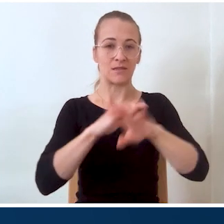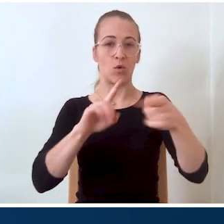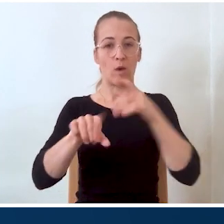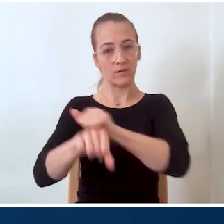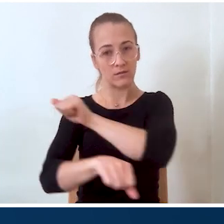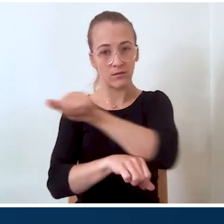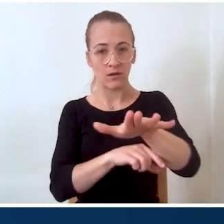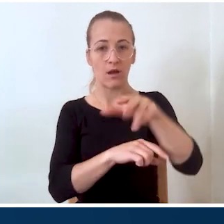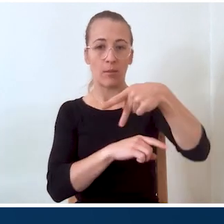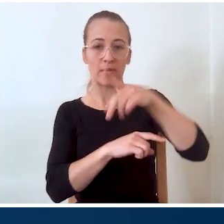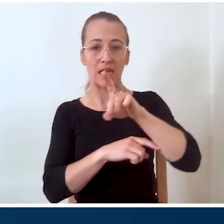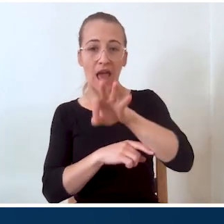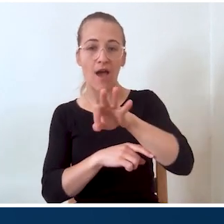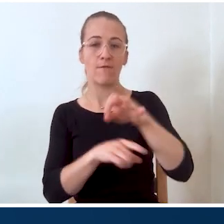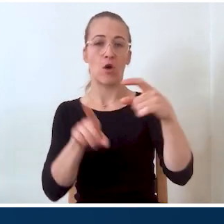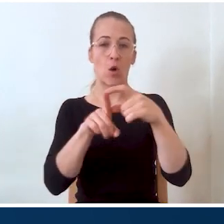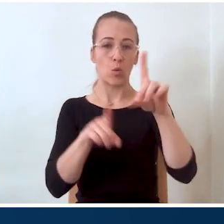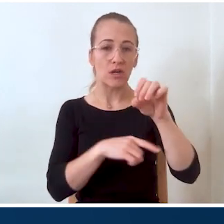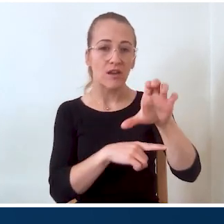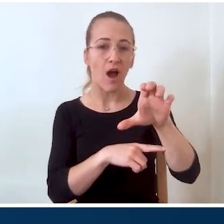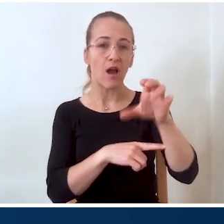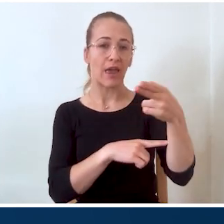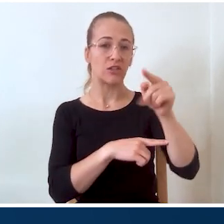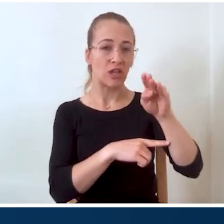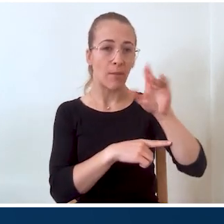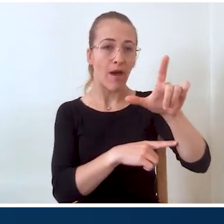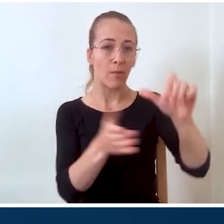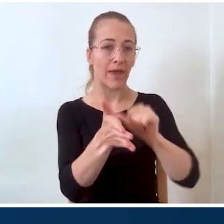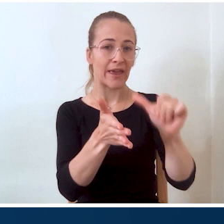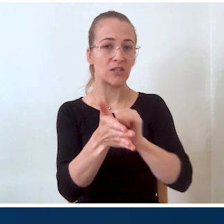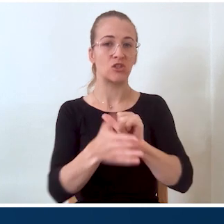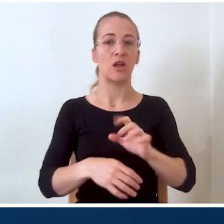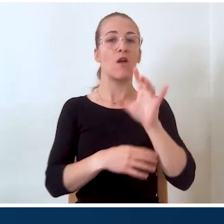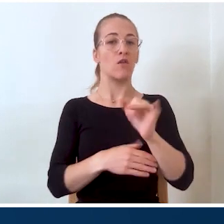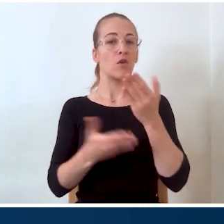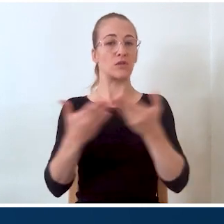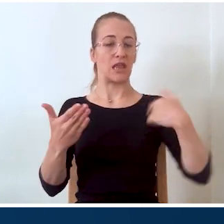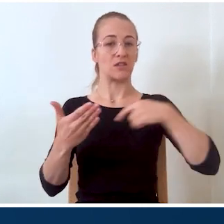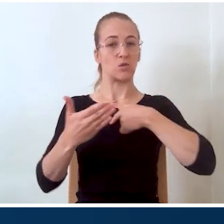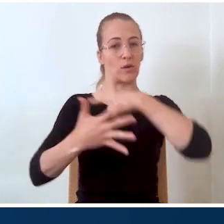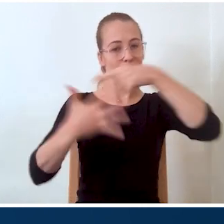I.e. PDFs, Word documents, HTML pages. These are the things that we're thinking about right now